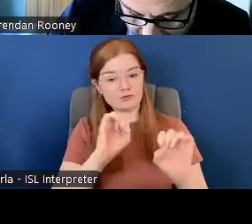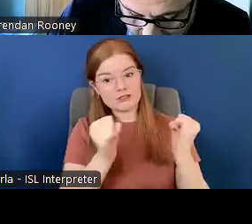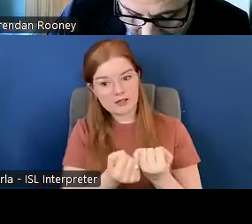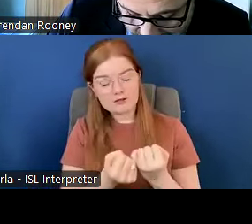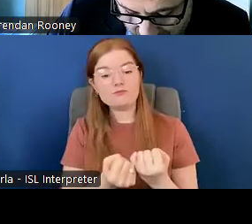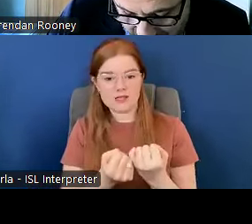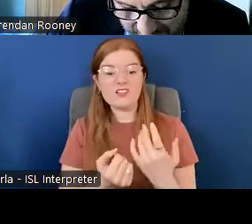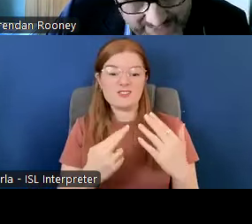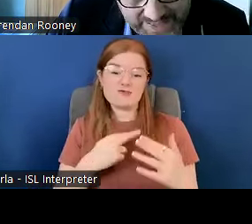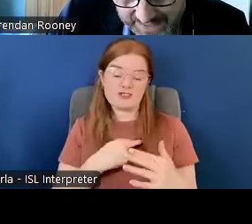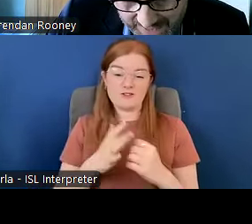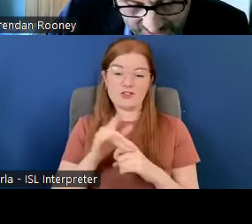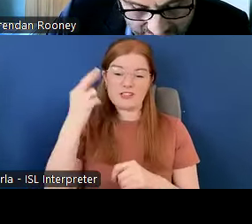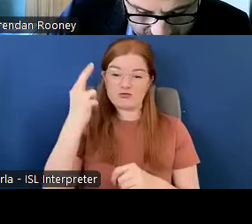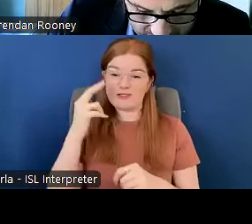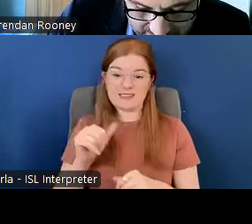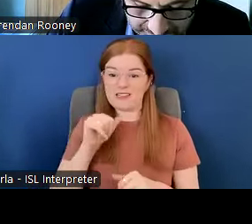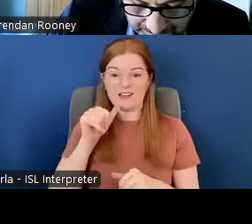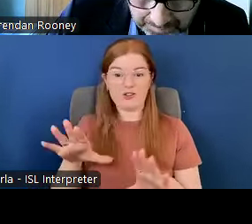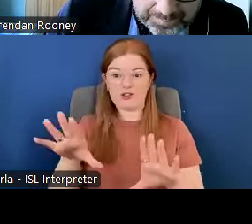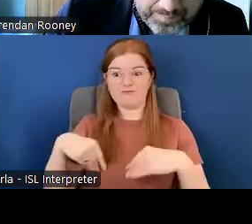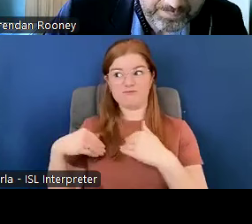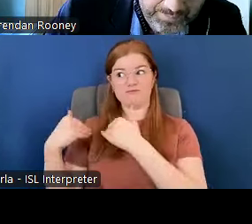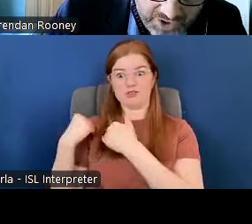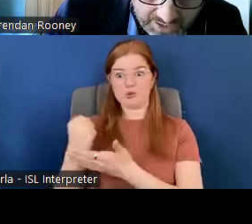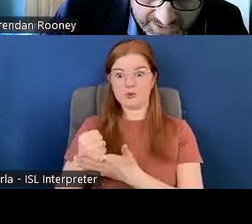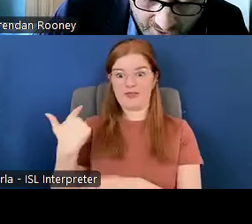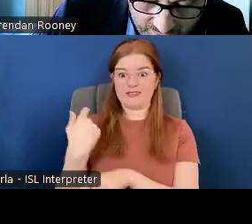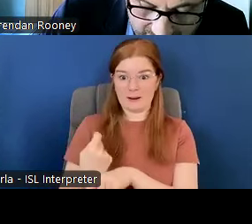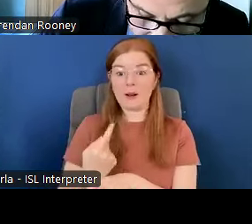principally for this reason that he didn't take on students. Jellett and Hone, as a